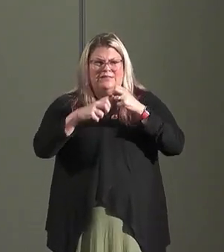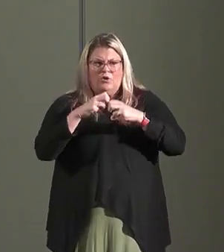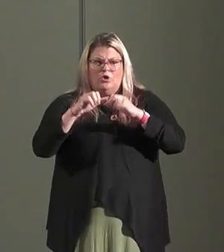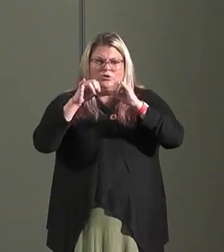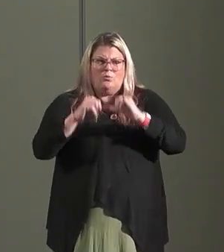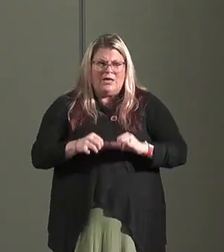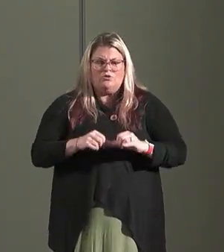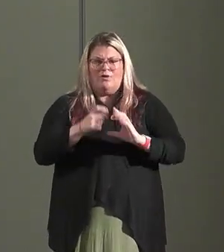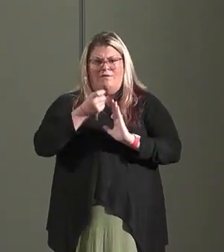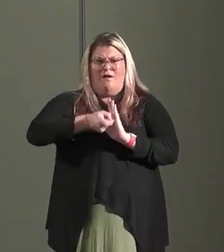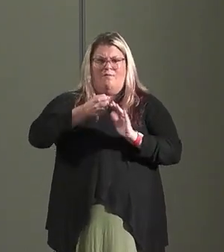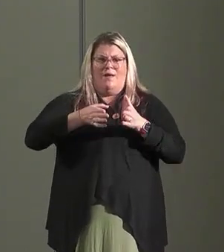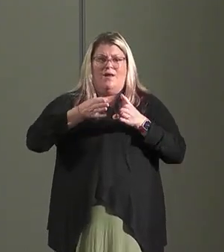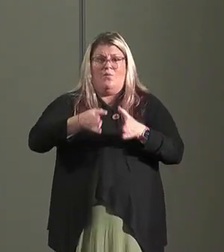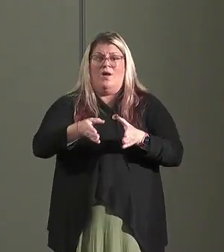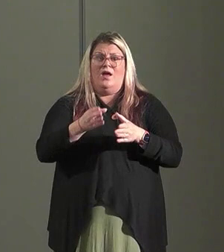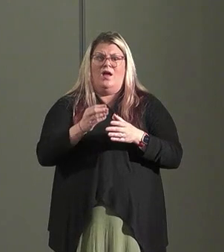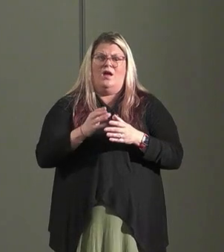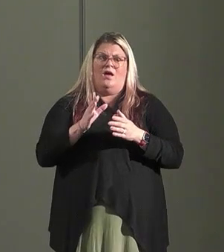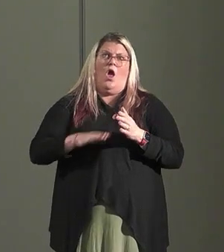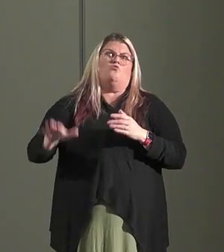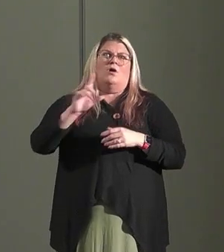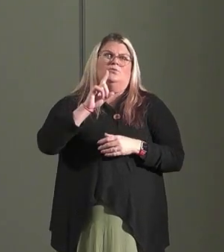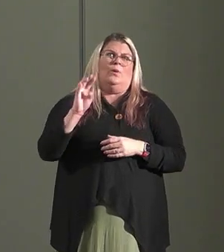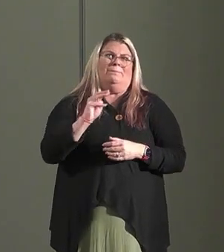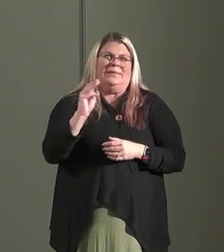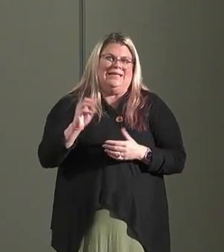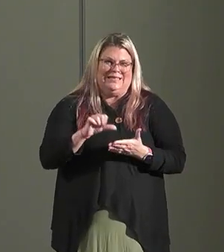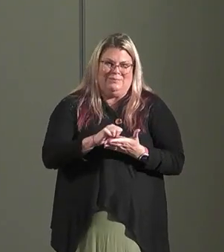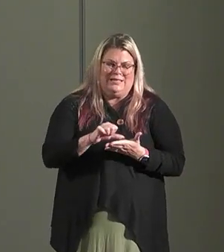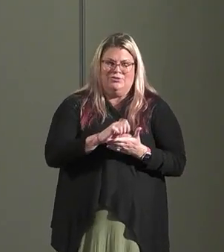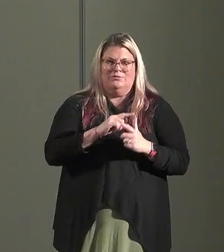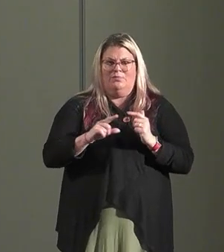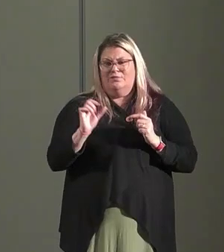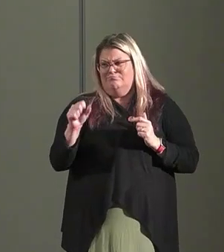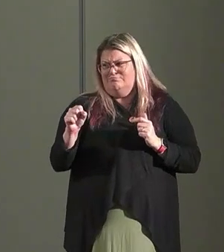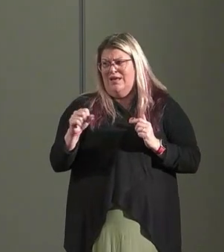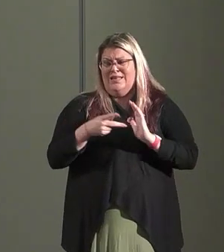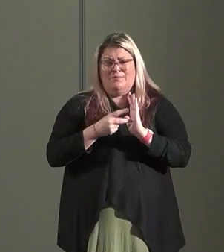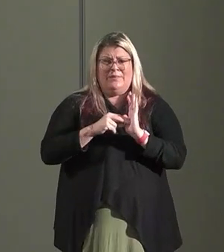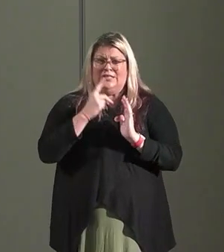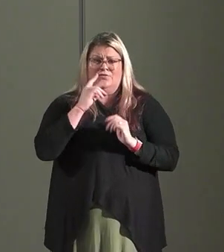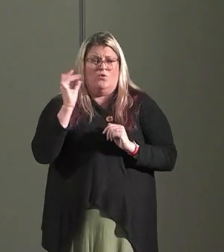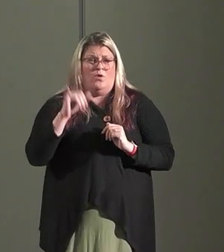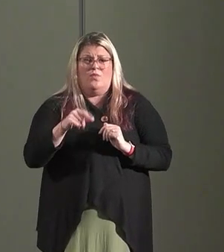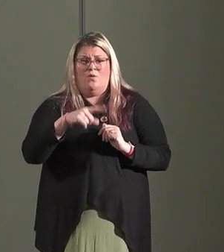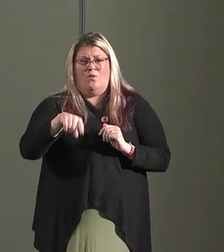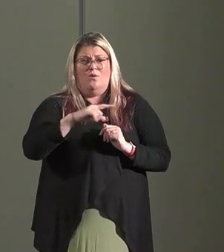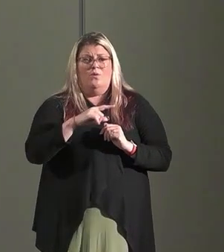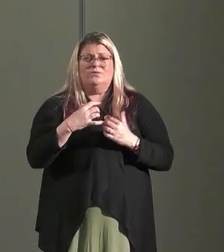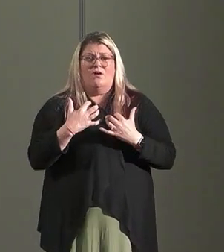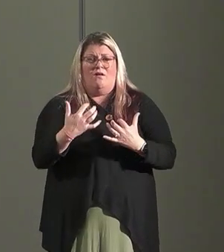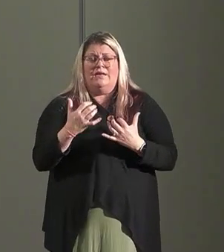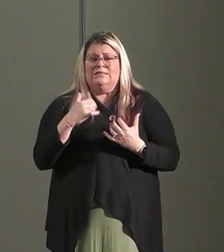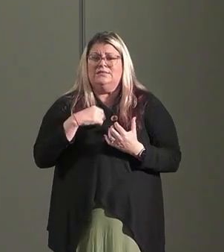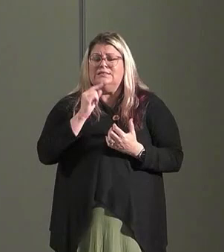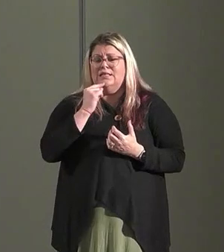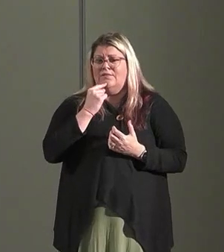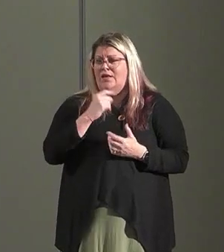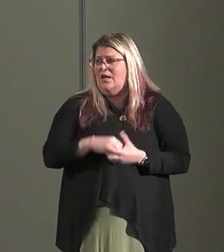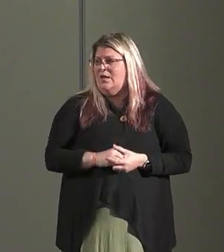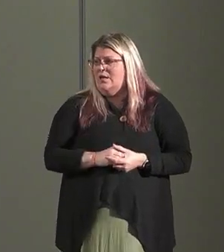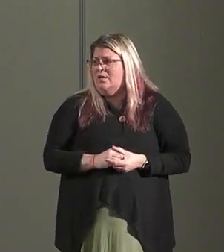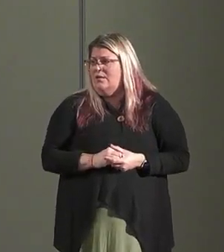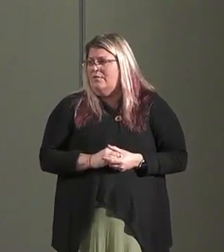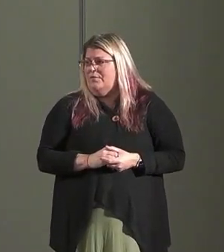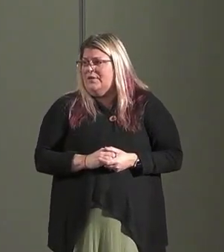across million pages. It is significant. >> MIKE: Seems like they stuff as much as